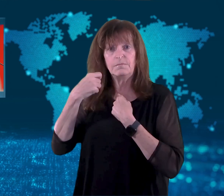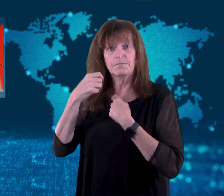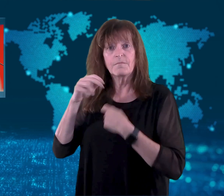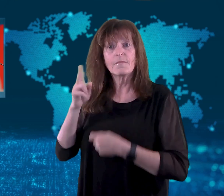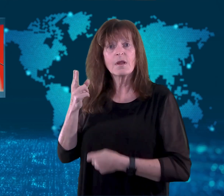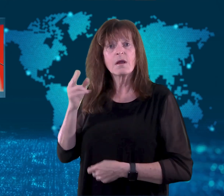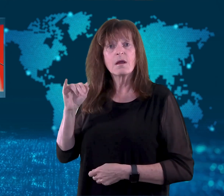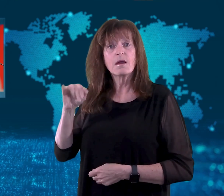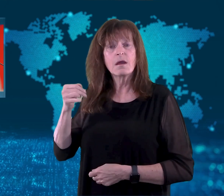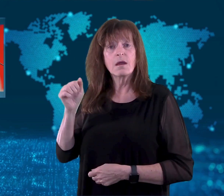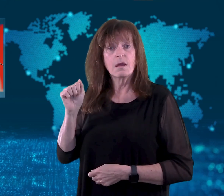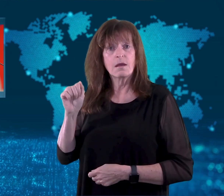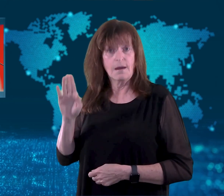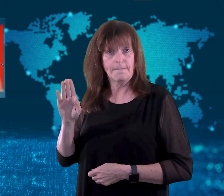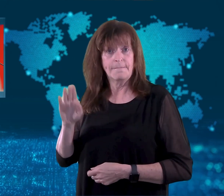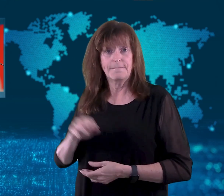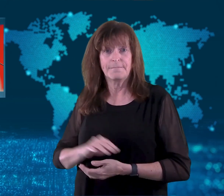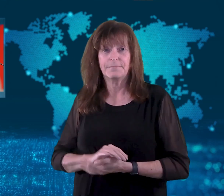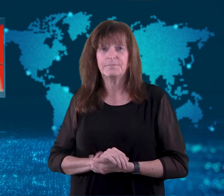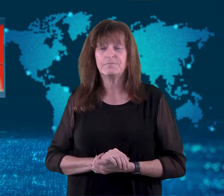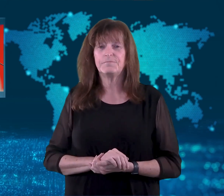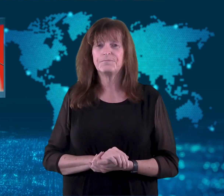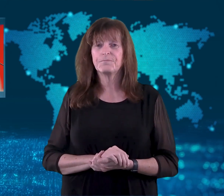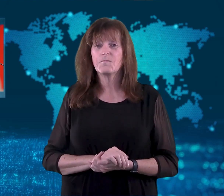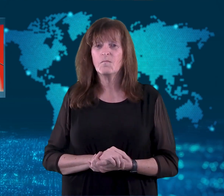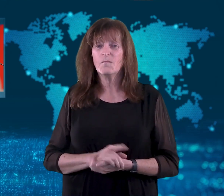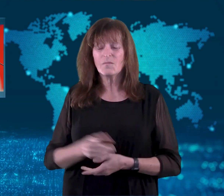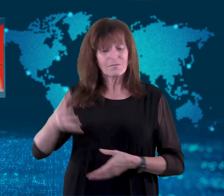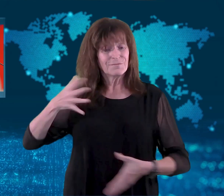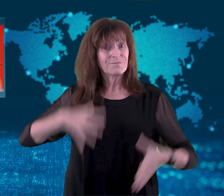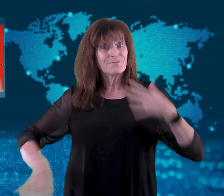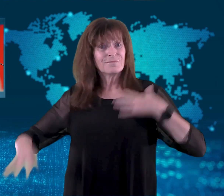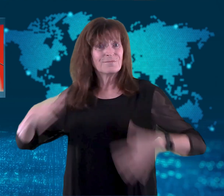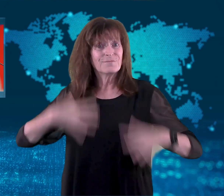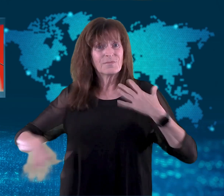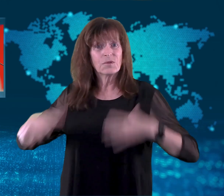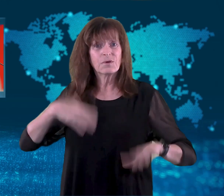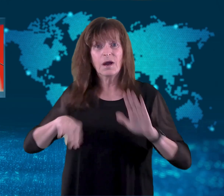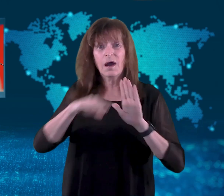Iranian women are outraged about the 22-year-old's death